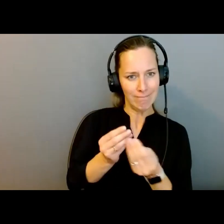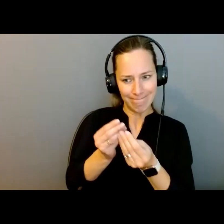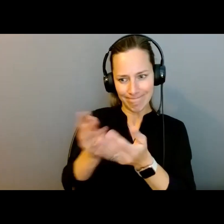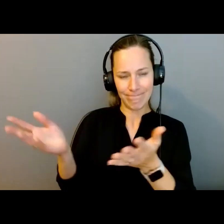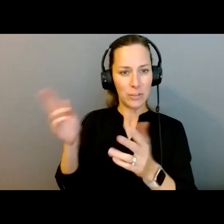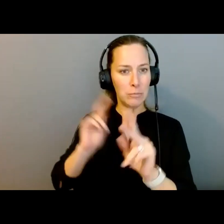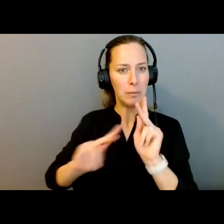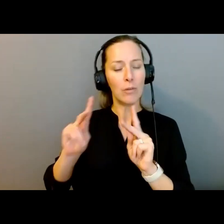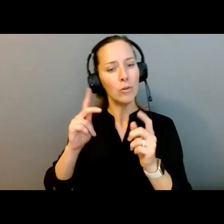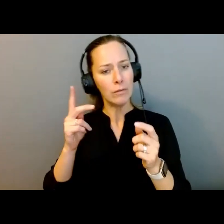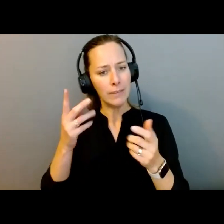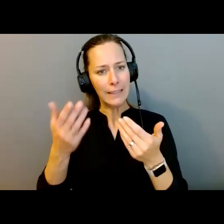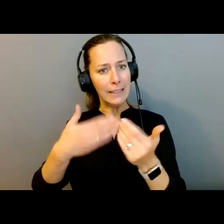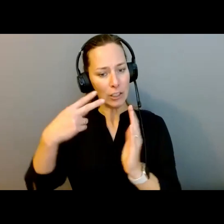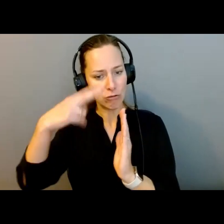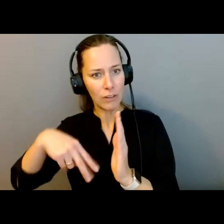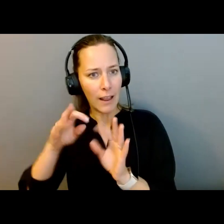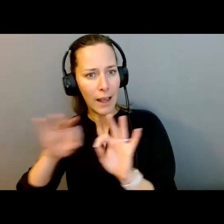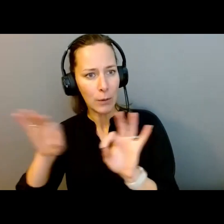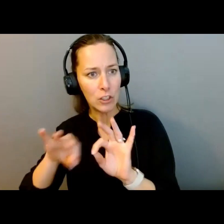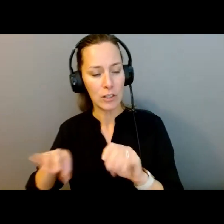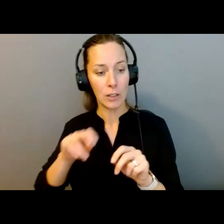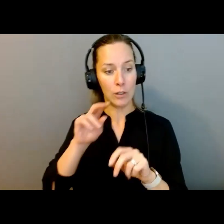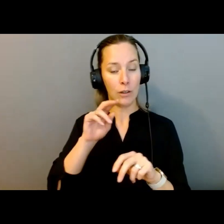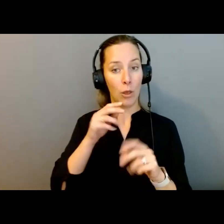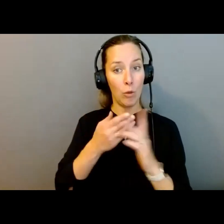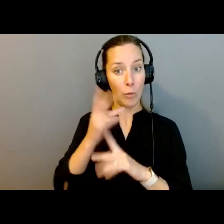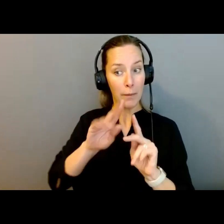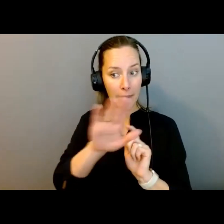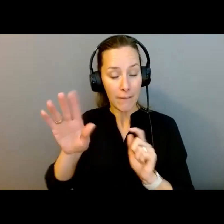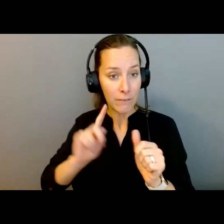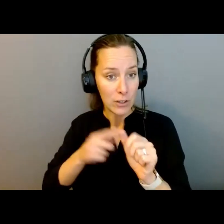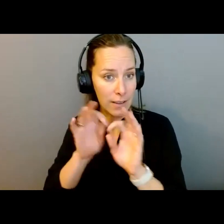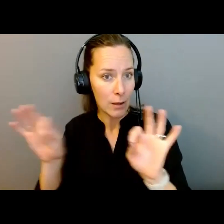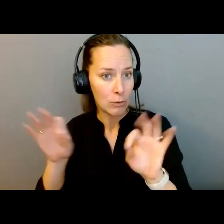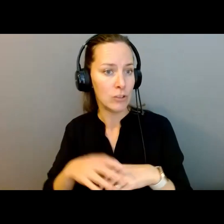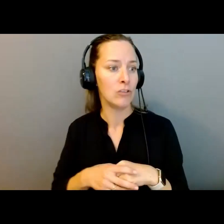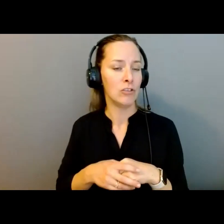through using people's first language, and through accounting for the precarity